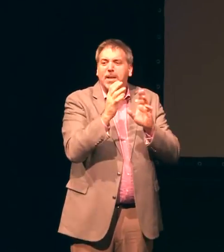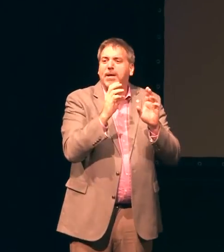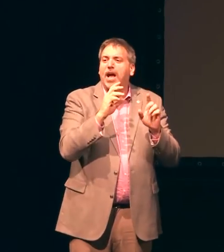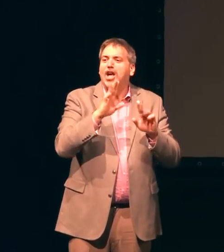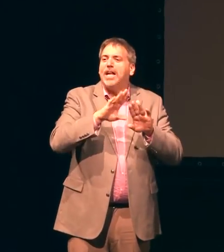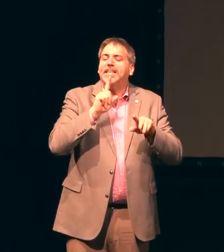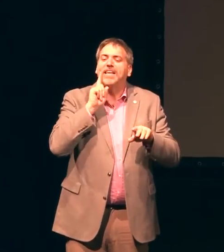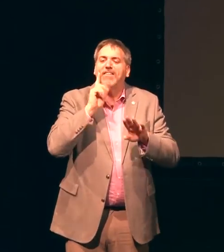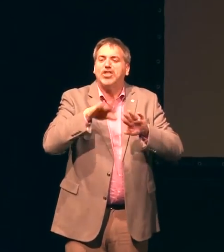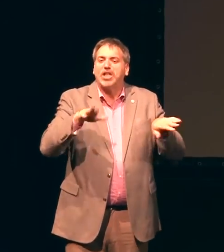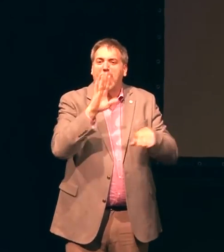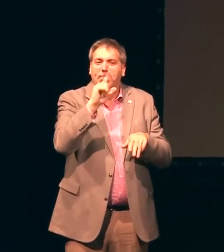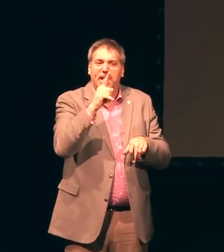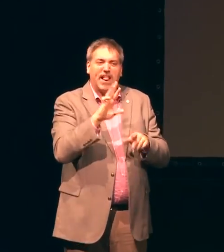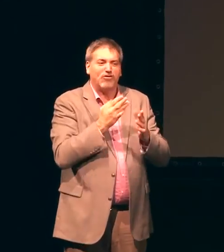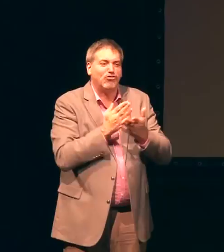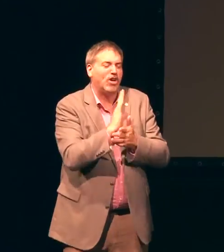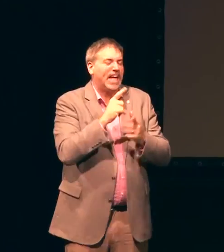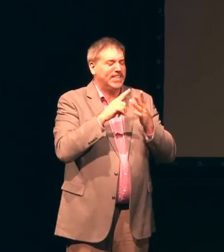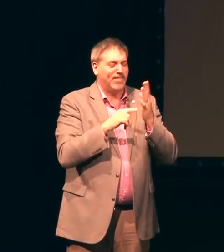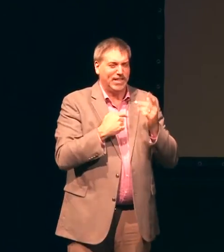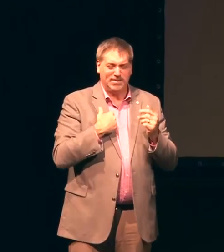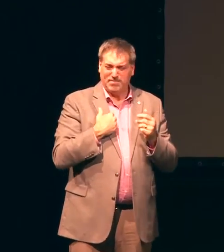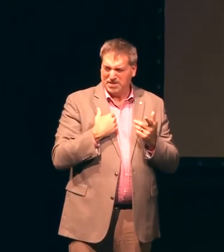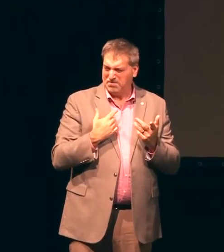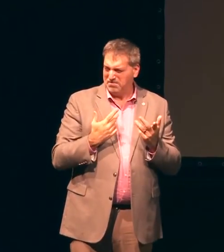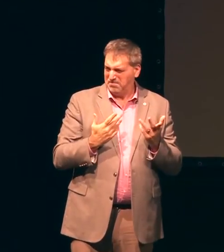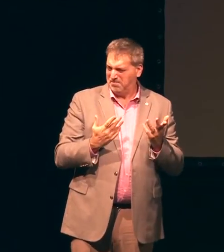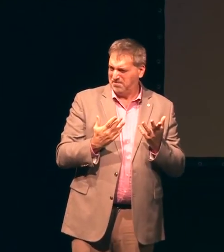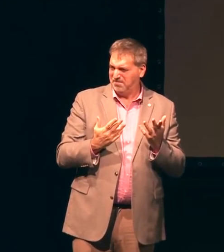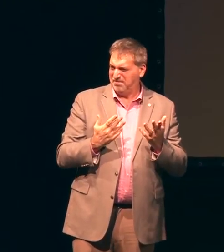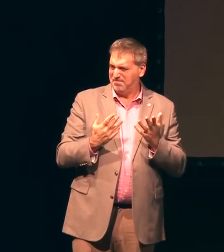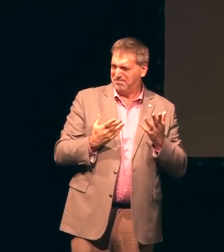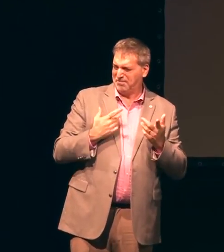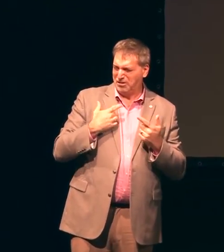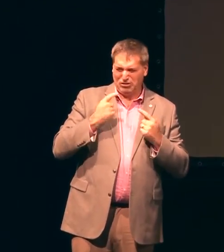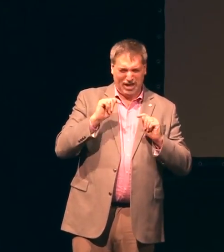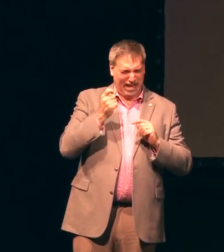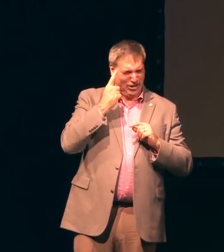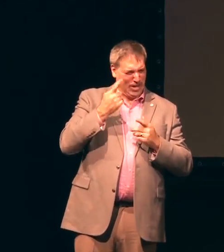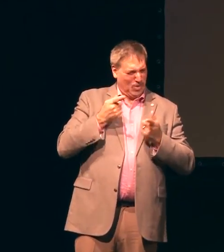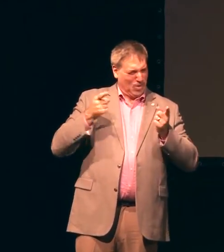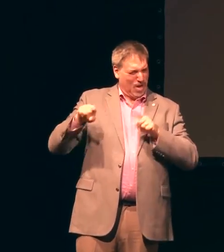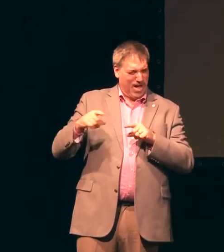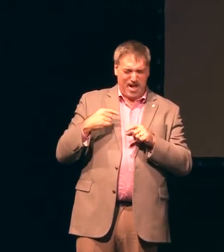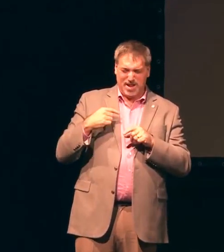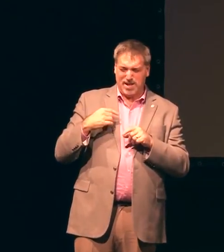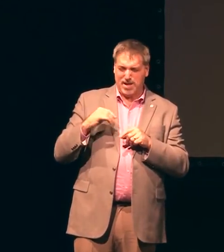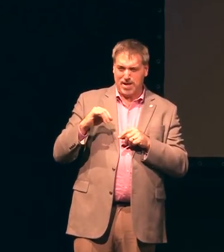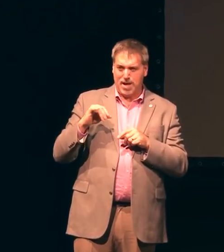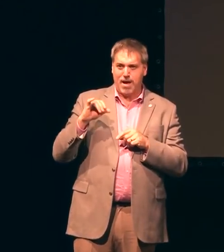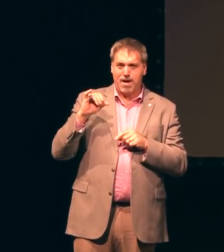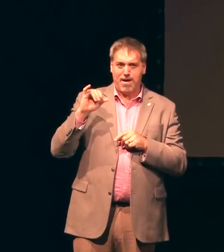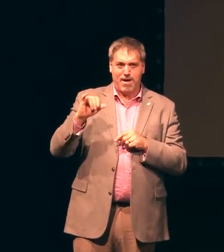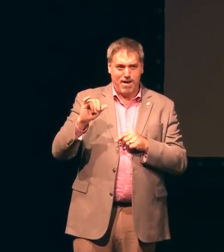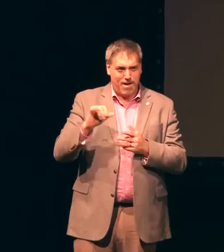know what you're planning to do, you're trying to have a Deaf child bill and I said, I don't really